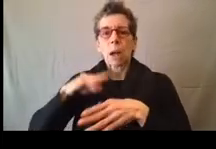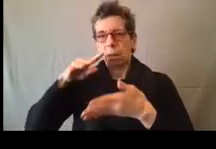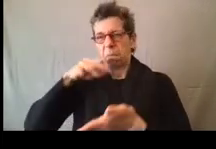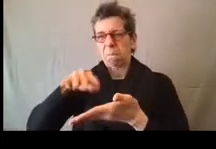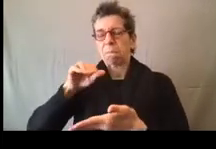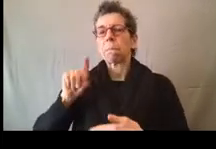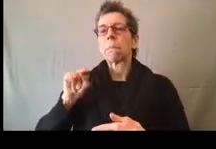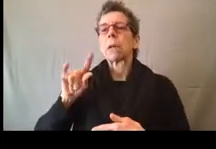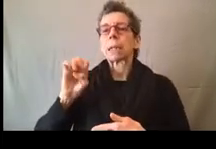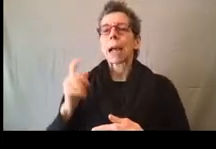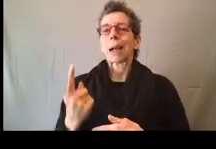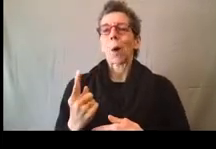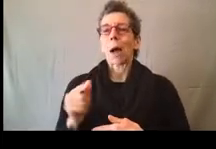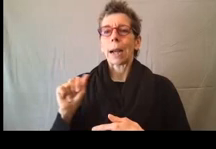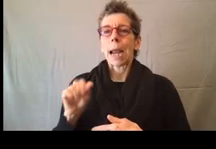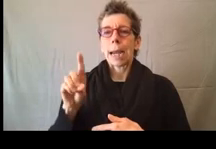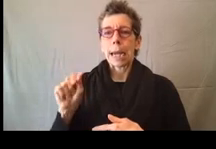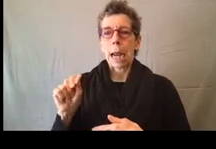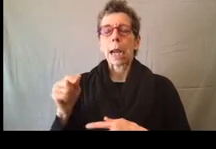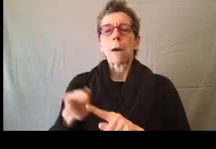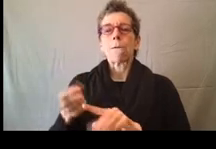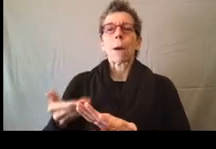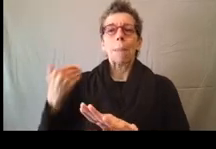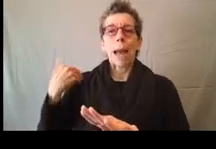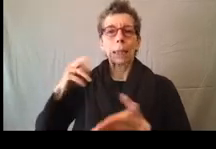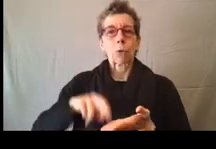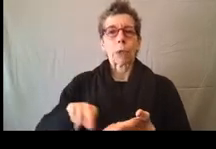We understood from past research that we have done and others have done that small business